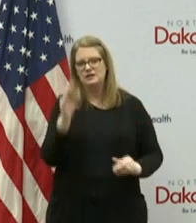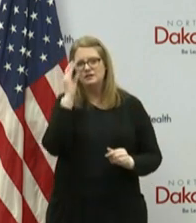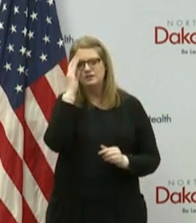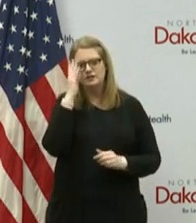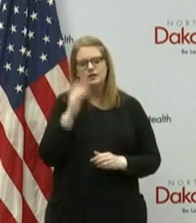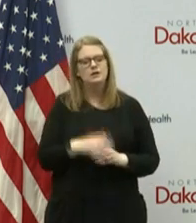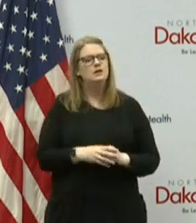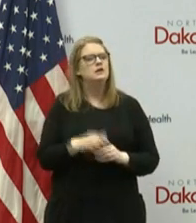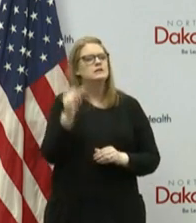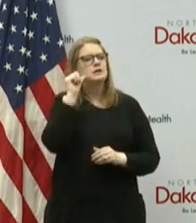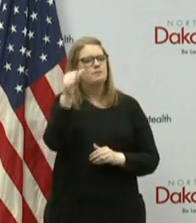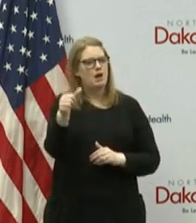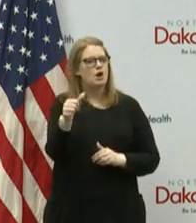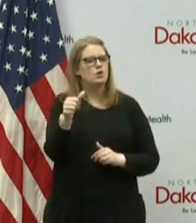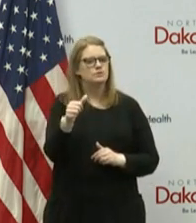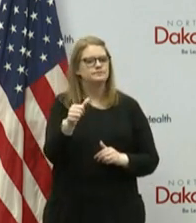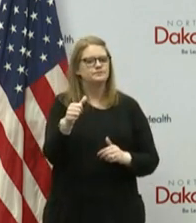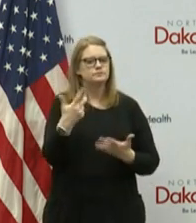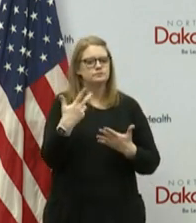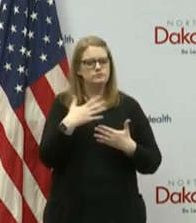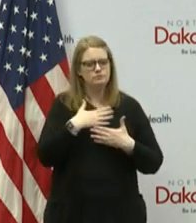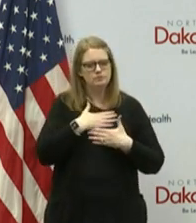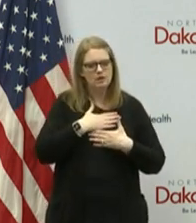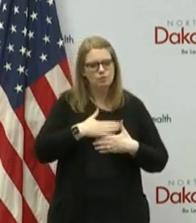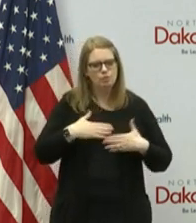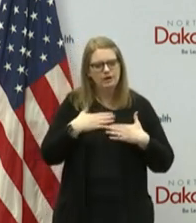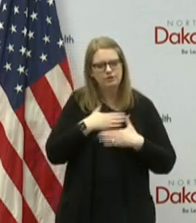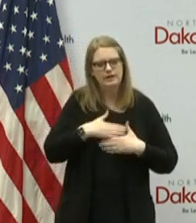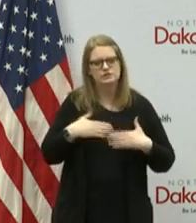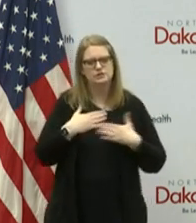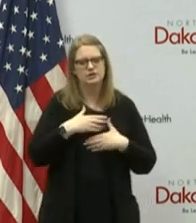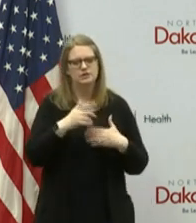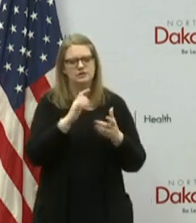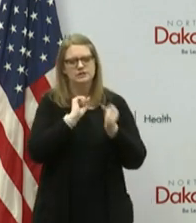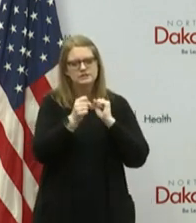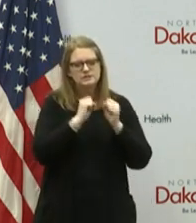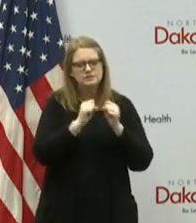ON THE GREAT VOLUNTARY INDIVIDUAL RESPONSIBILITY THAT WE HAVE SEEN ACROSS THE STATE.